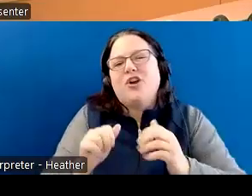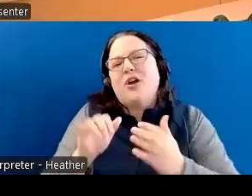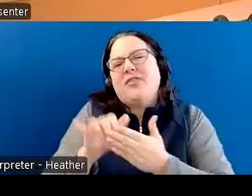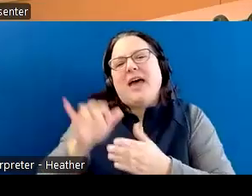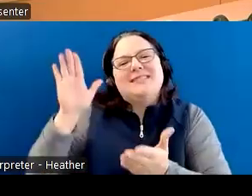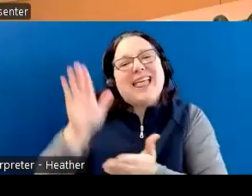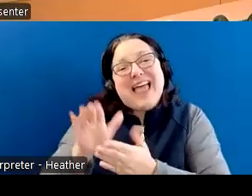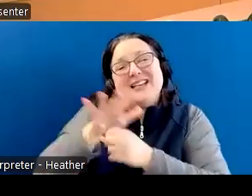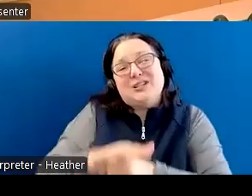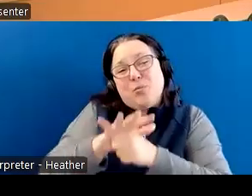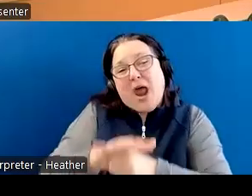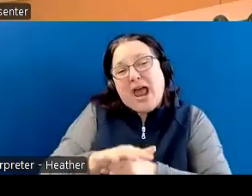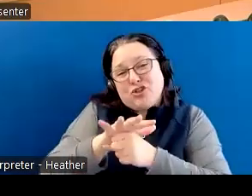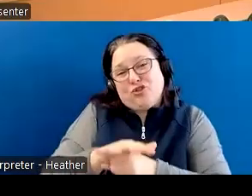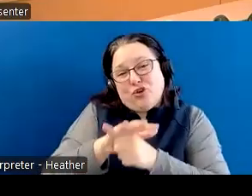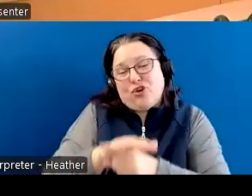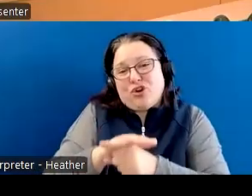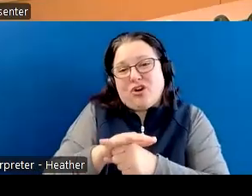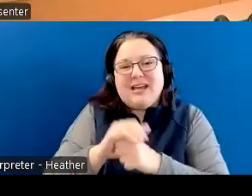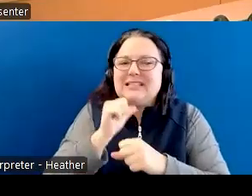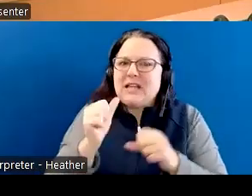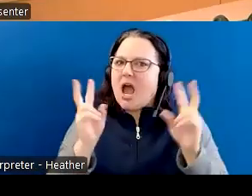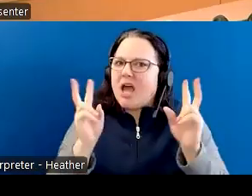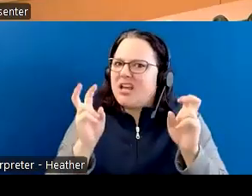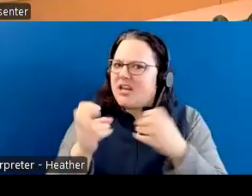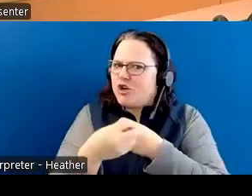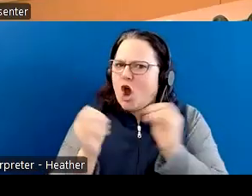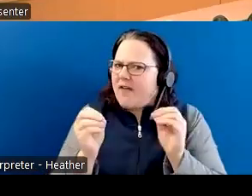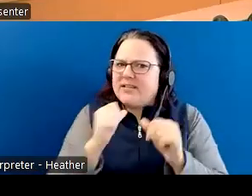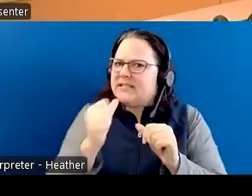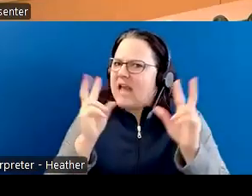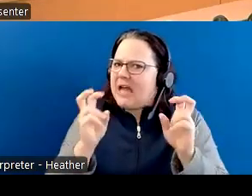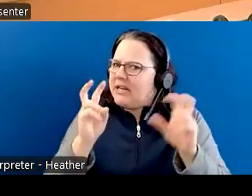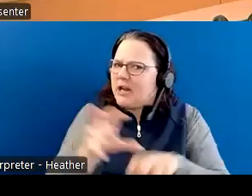of being in a position of just being in the office and going for an appointment. Just having those